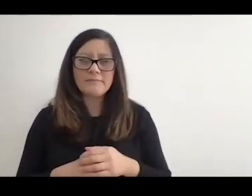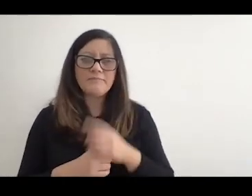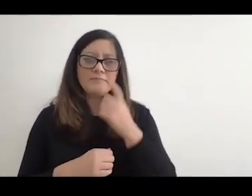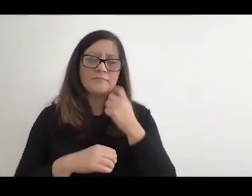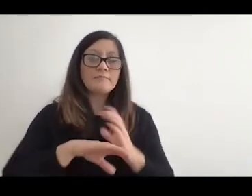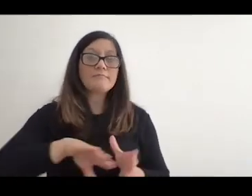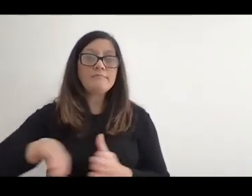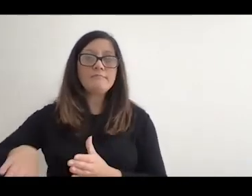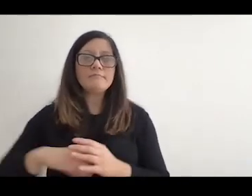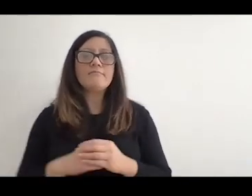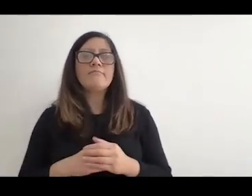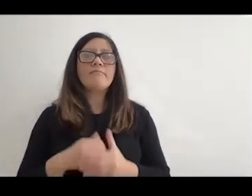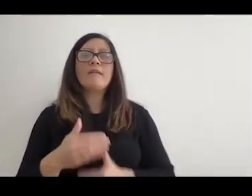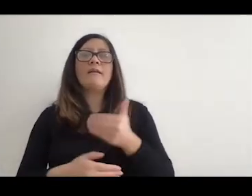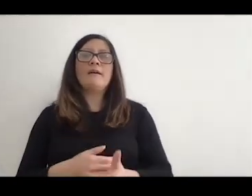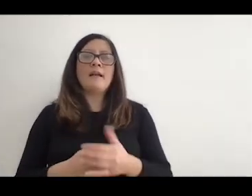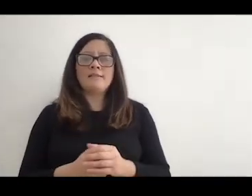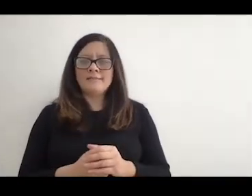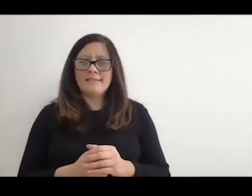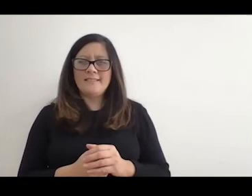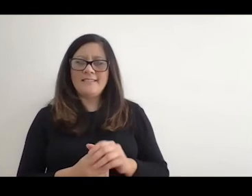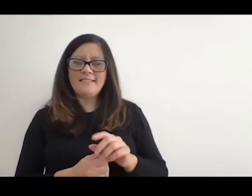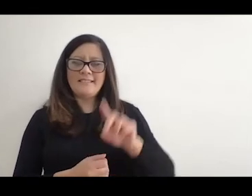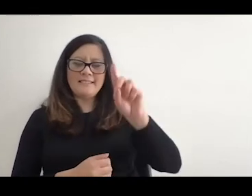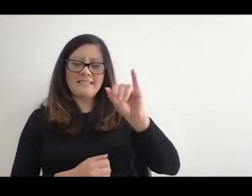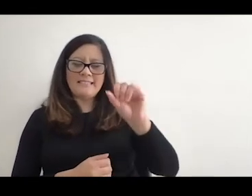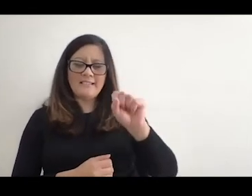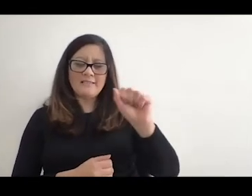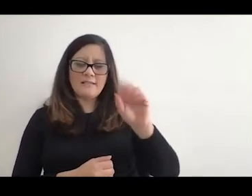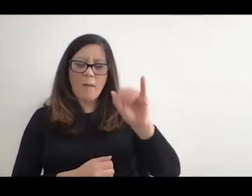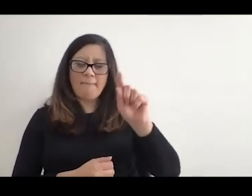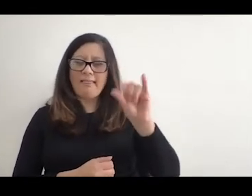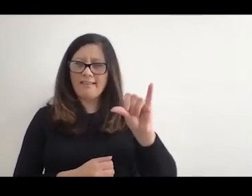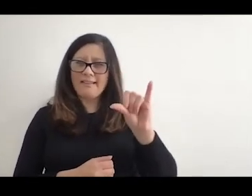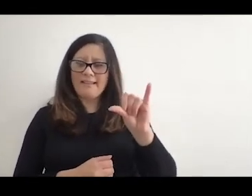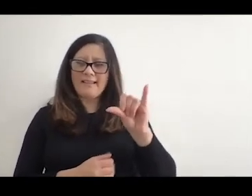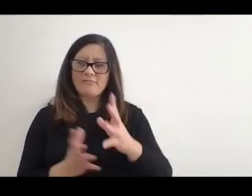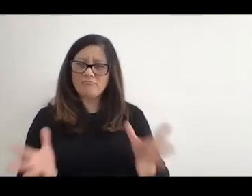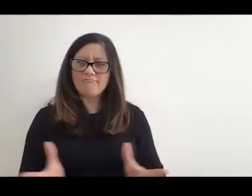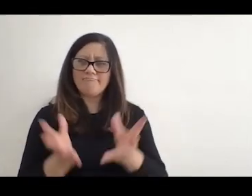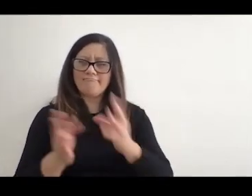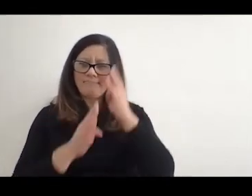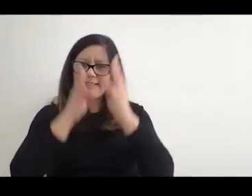I was listening to a Ted Talk and